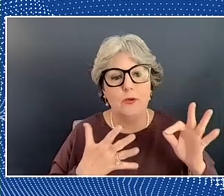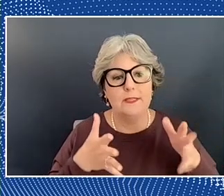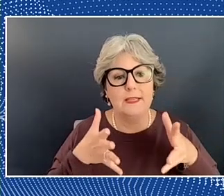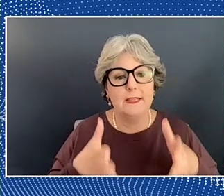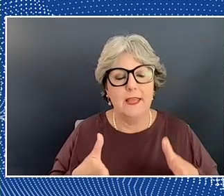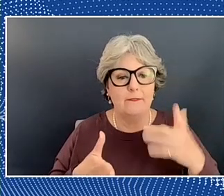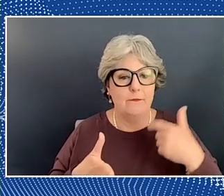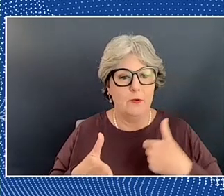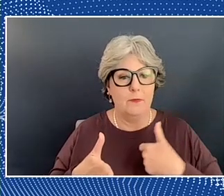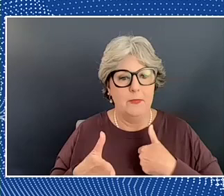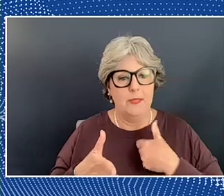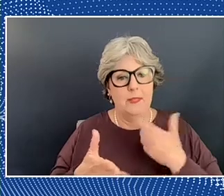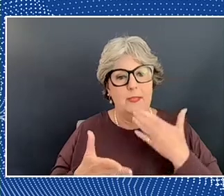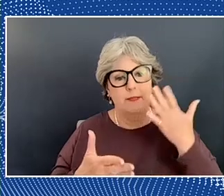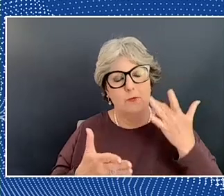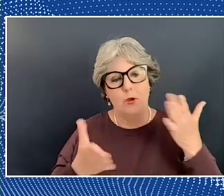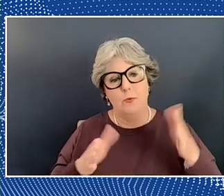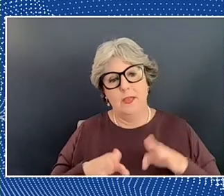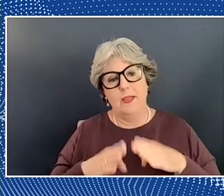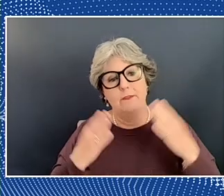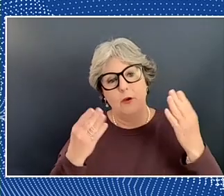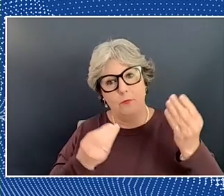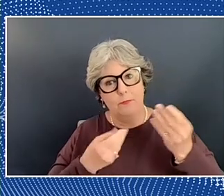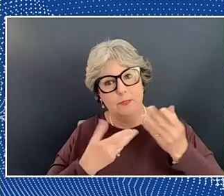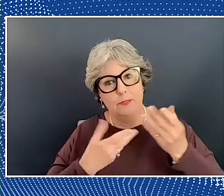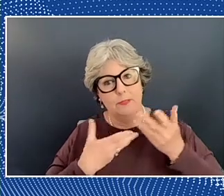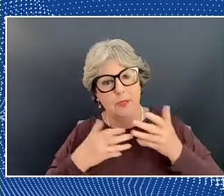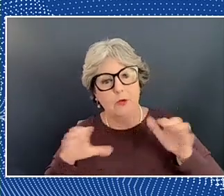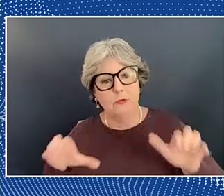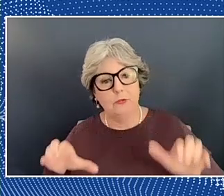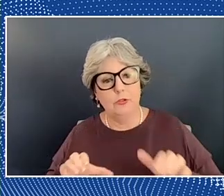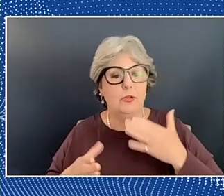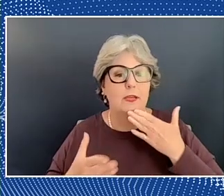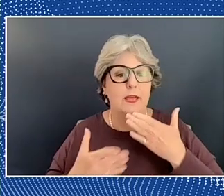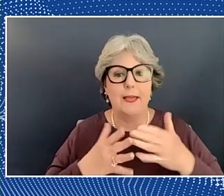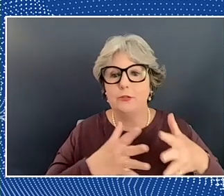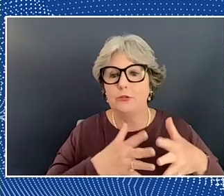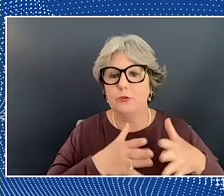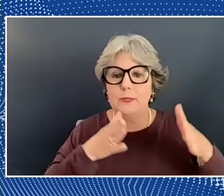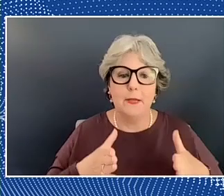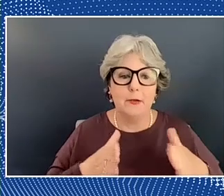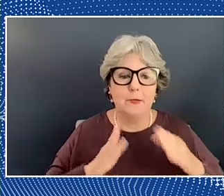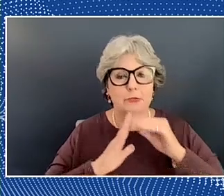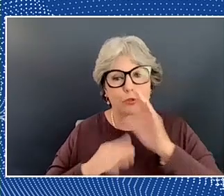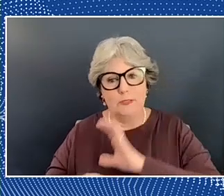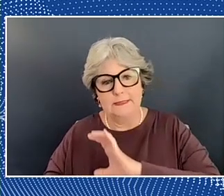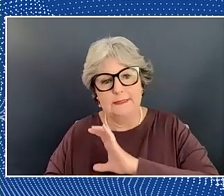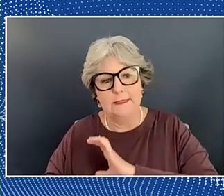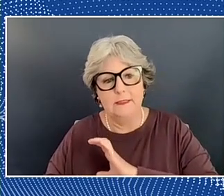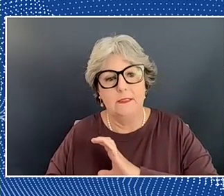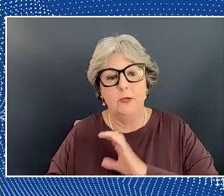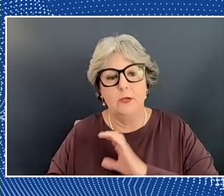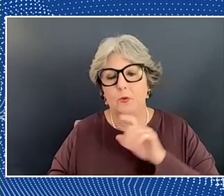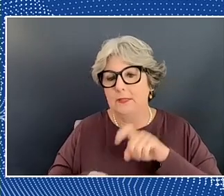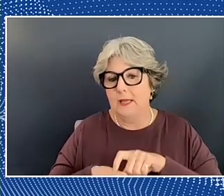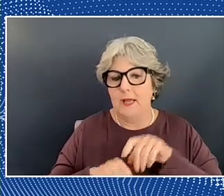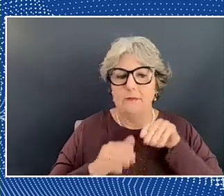It is what we have all been told to do as good American students and citizens, that when times are down, we dig deep, we go